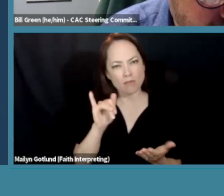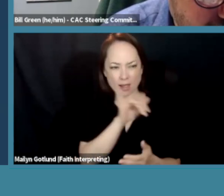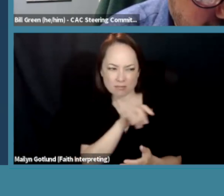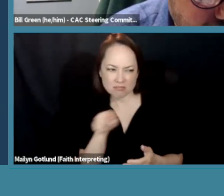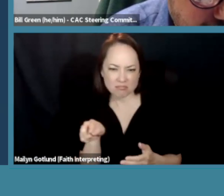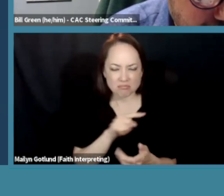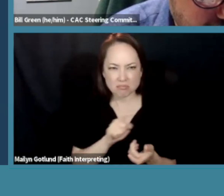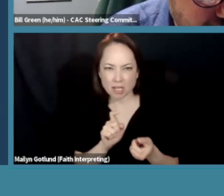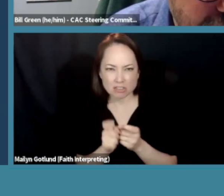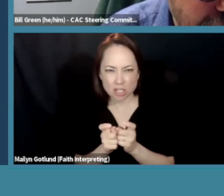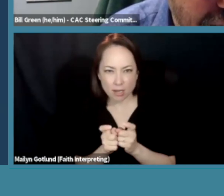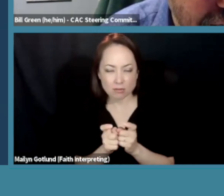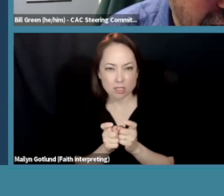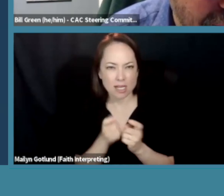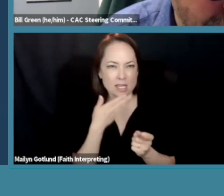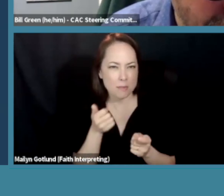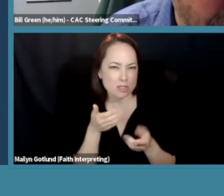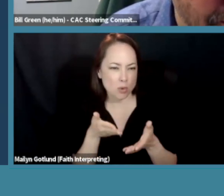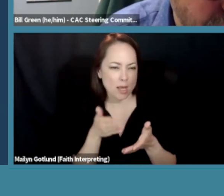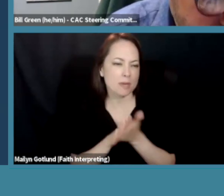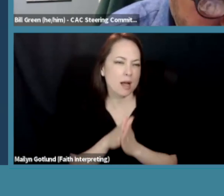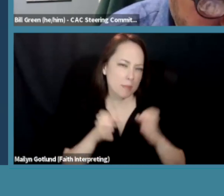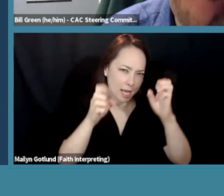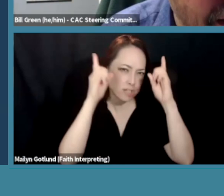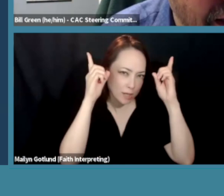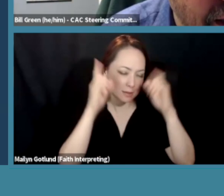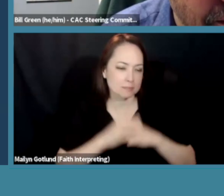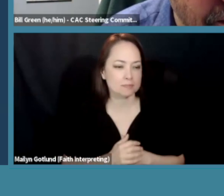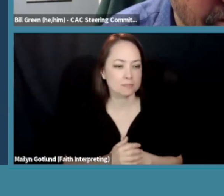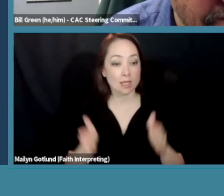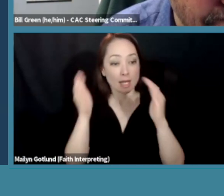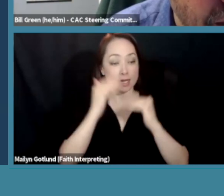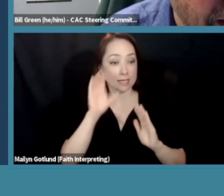And the best way to do that is be educated about what people want. Let's go to our next slide.